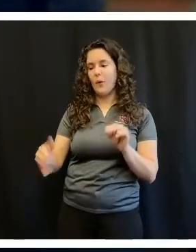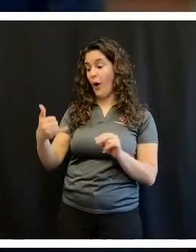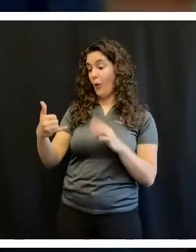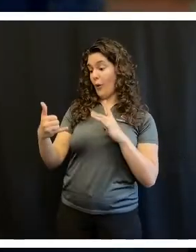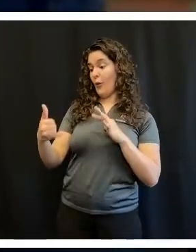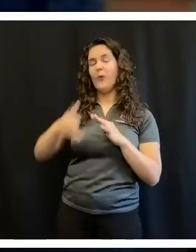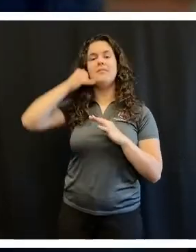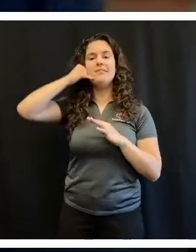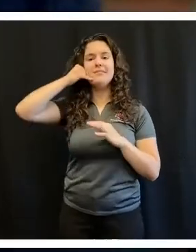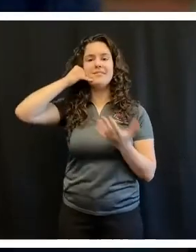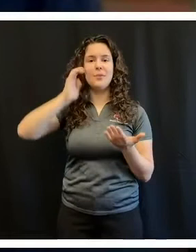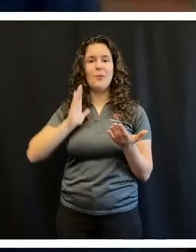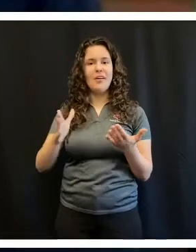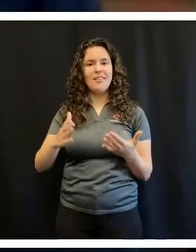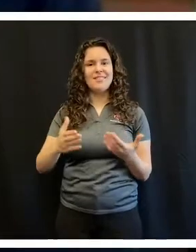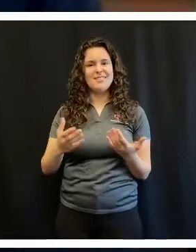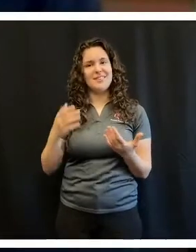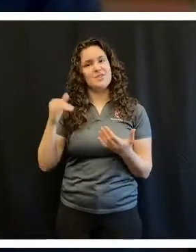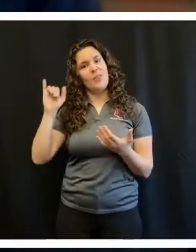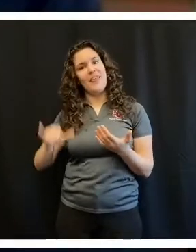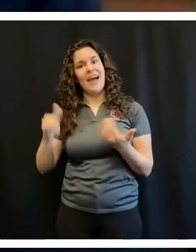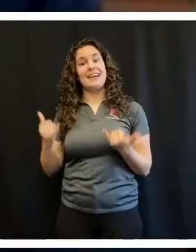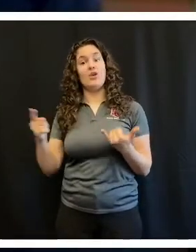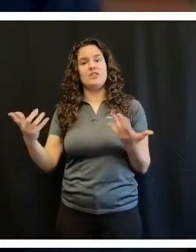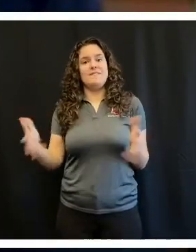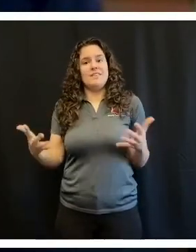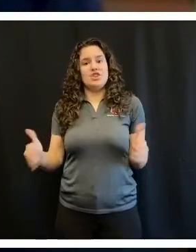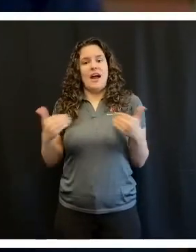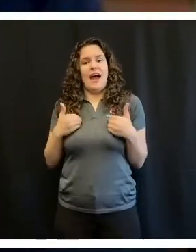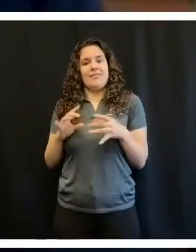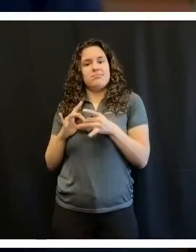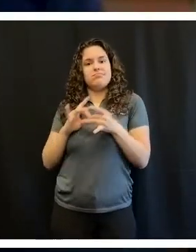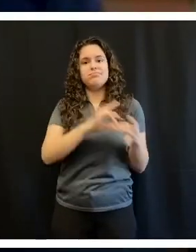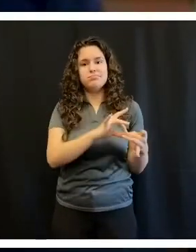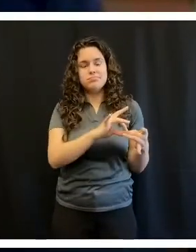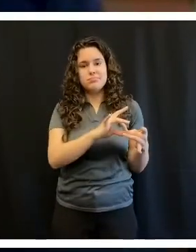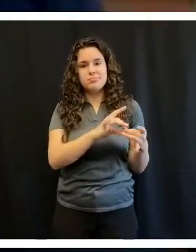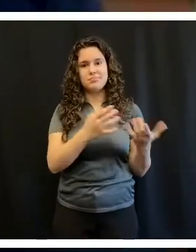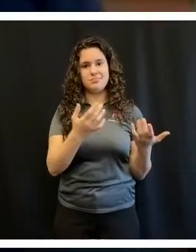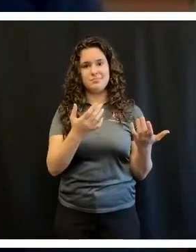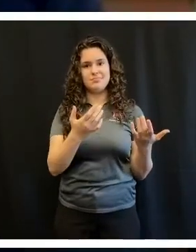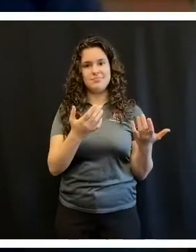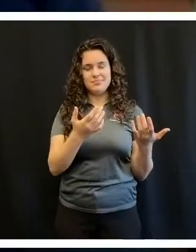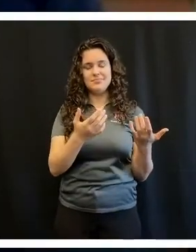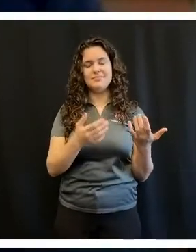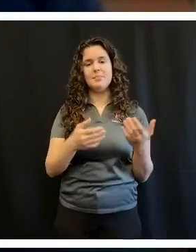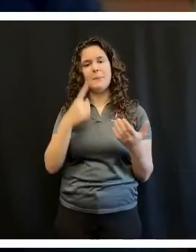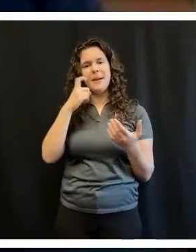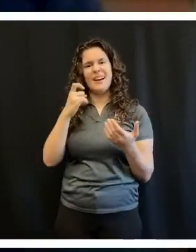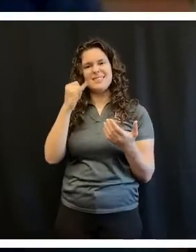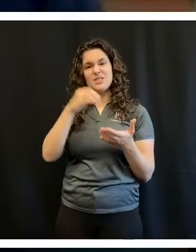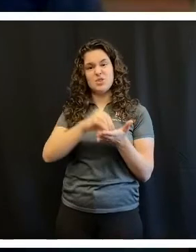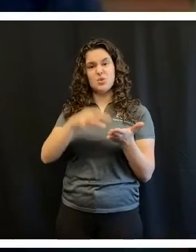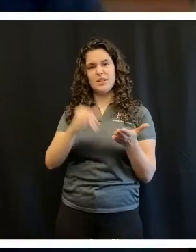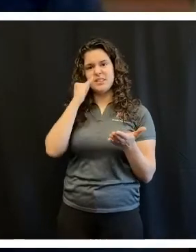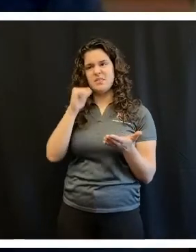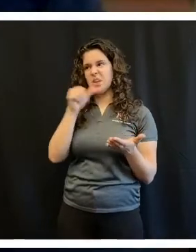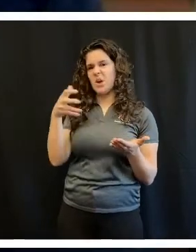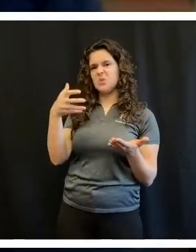because she built that relationship. She said, "Students won't learn "from somebody they don't trust, "and you've got to earn that trust with the whole family."